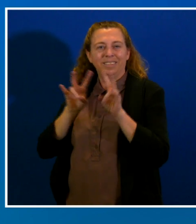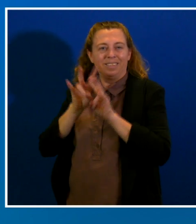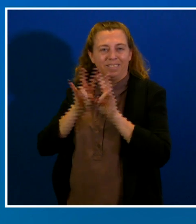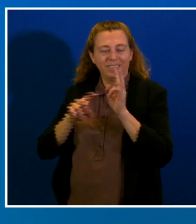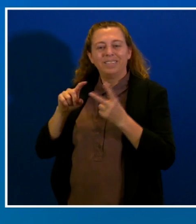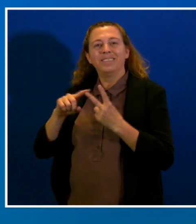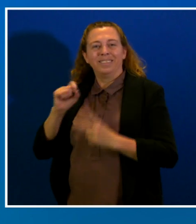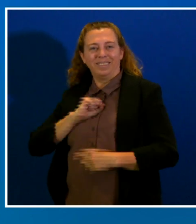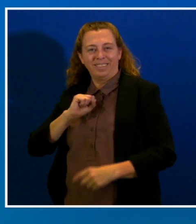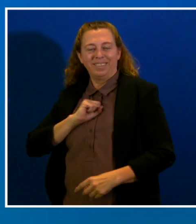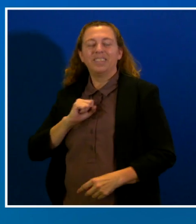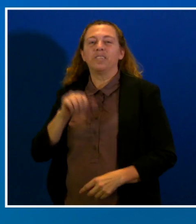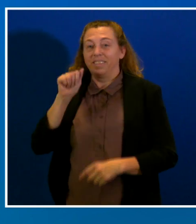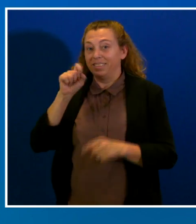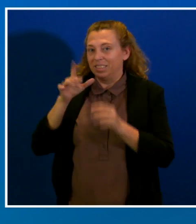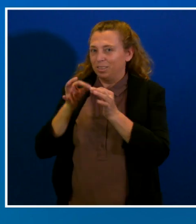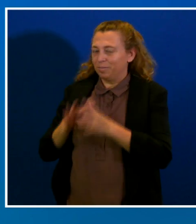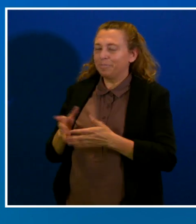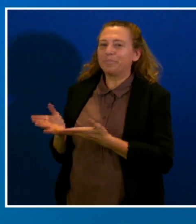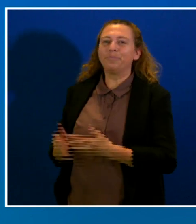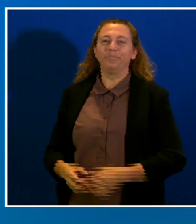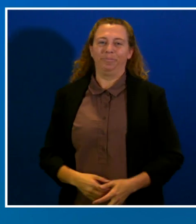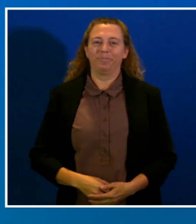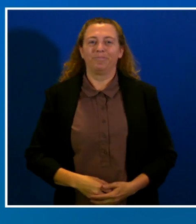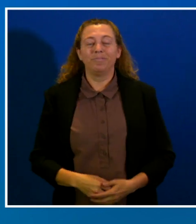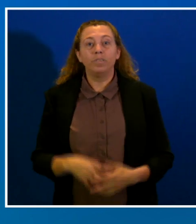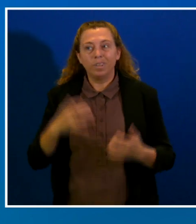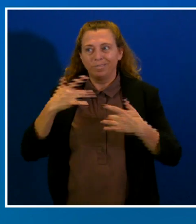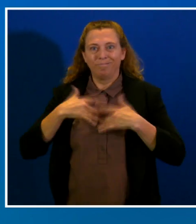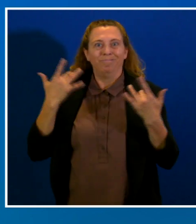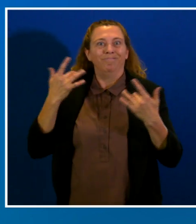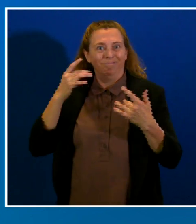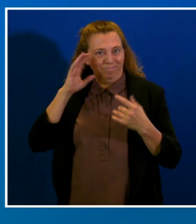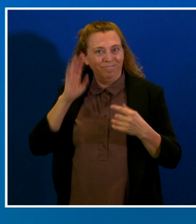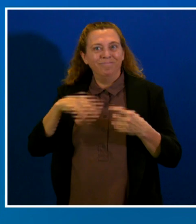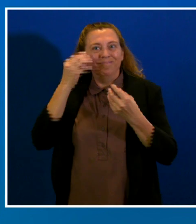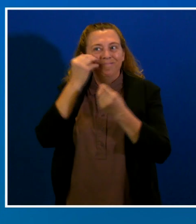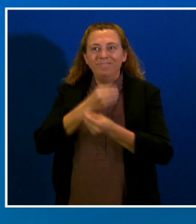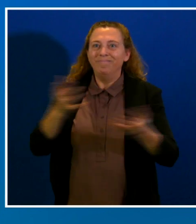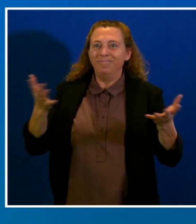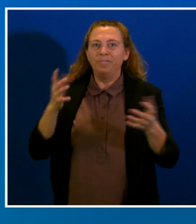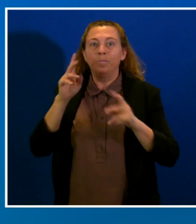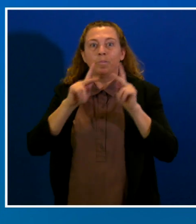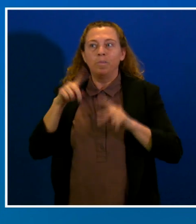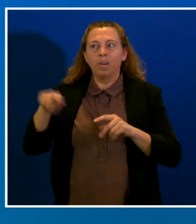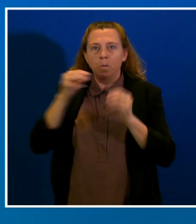increasing across our region. As of yesterday, about 24% of Clark